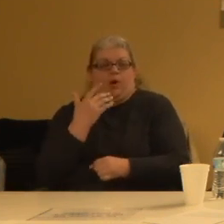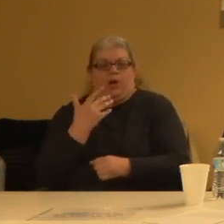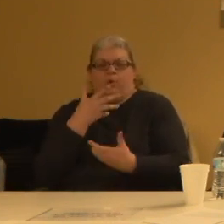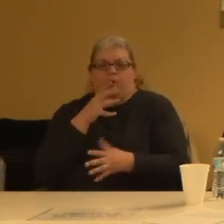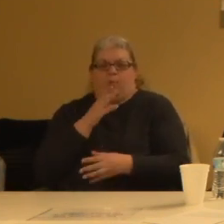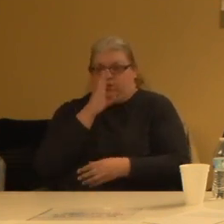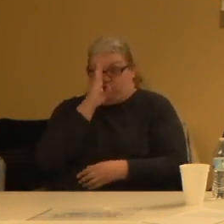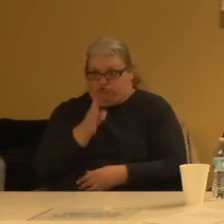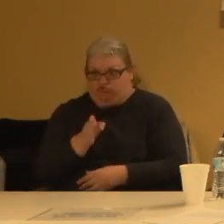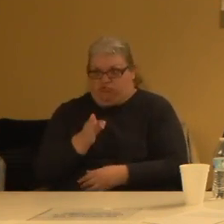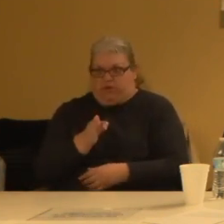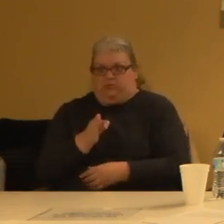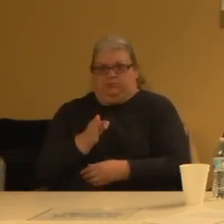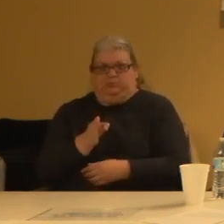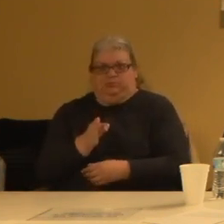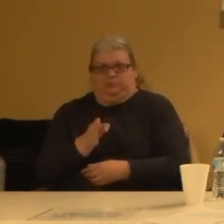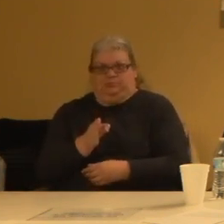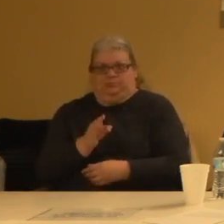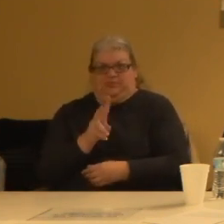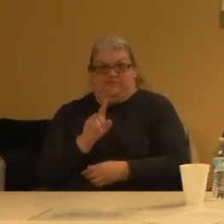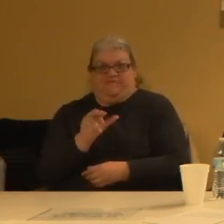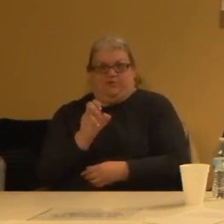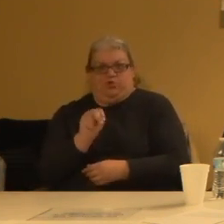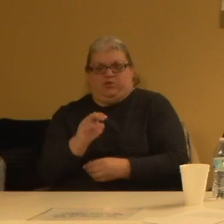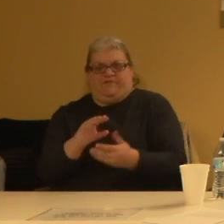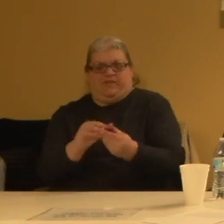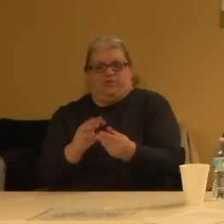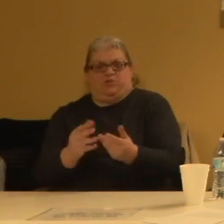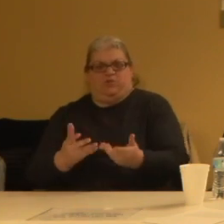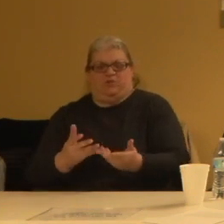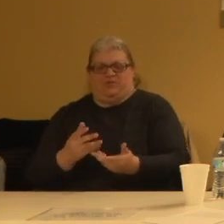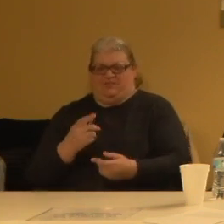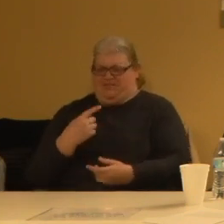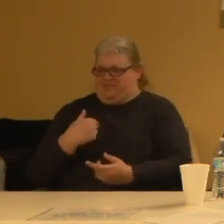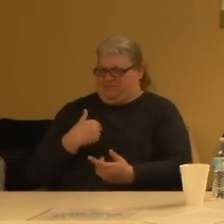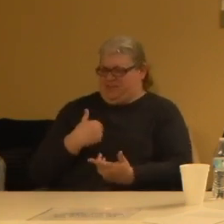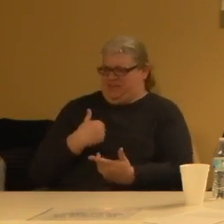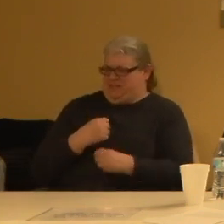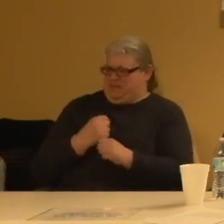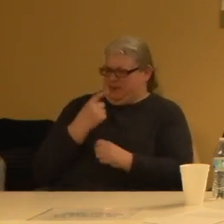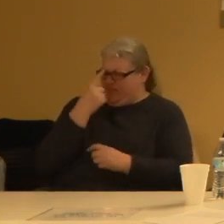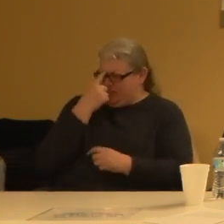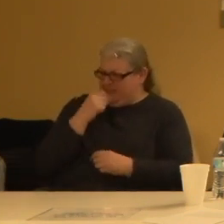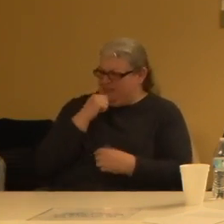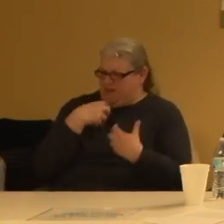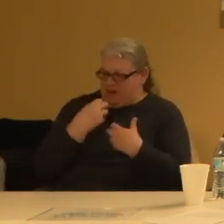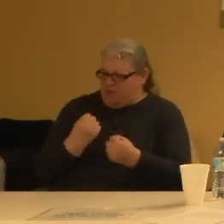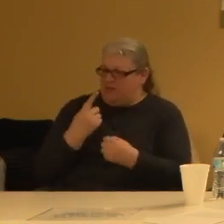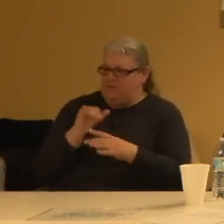And to me, that just makes no sense, and it's not healthy for the industry, it's not healthy for the writers, and it ultimately doesn't